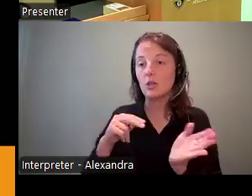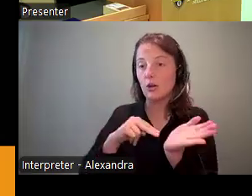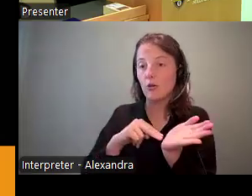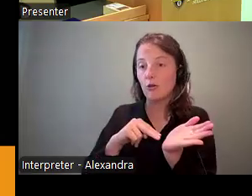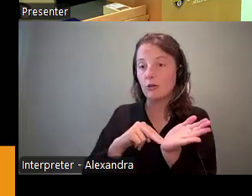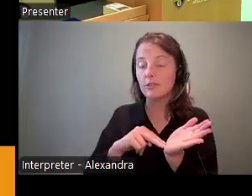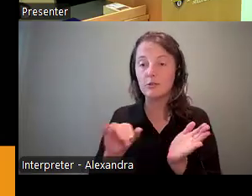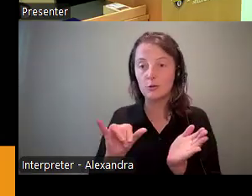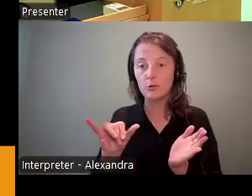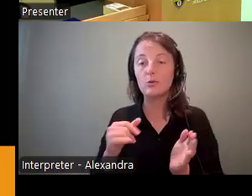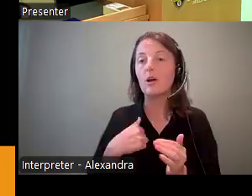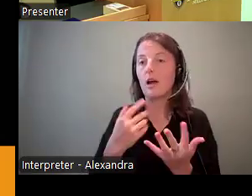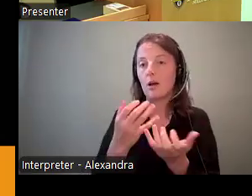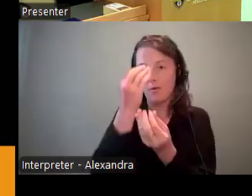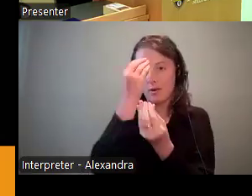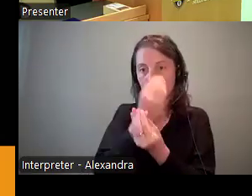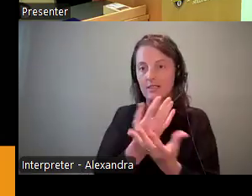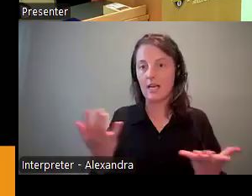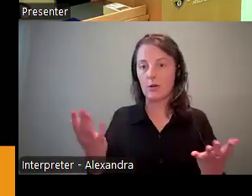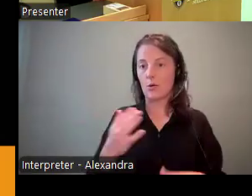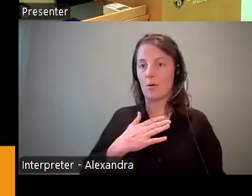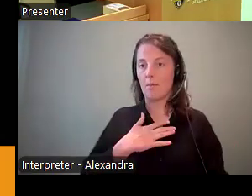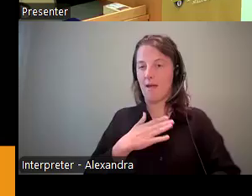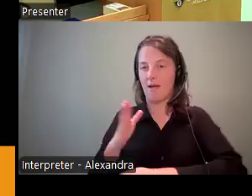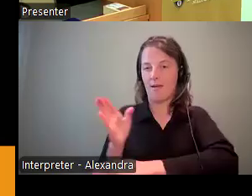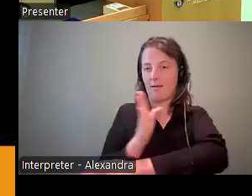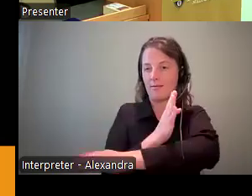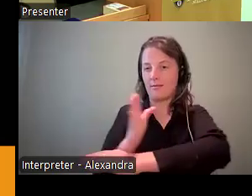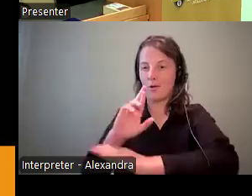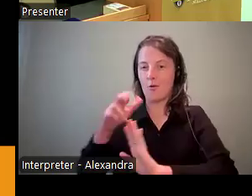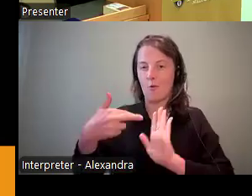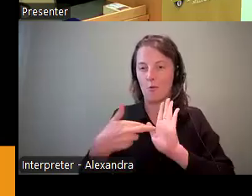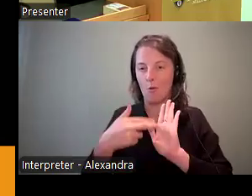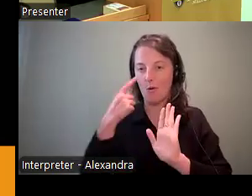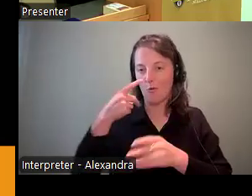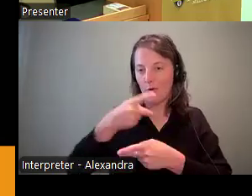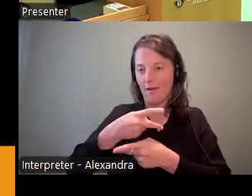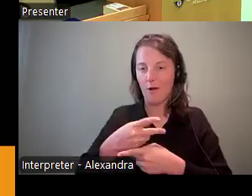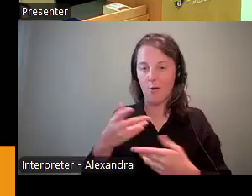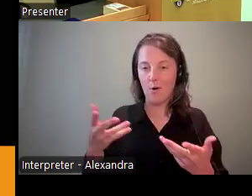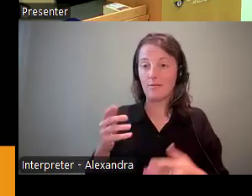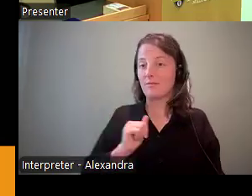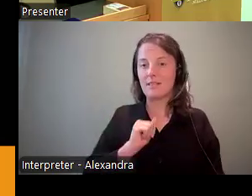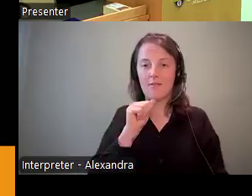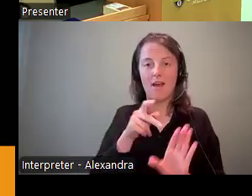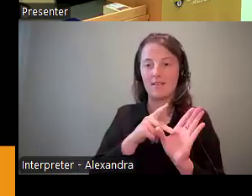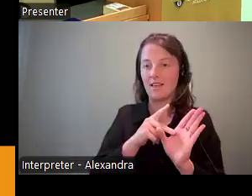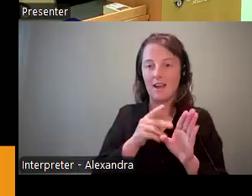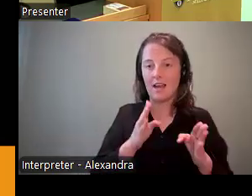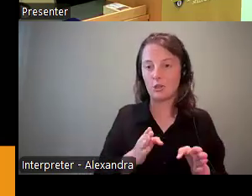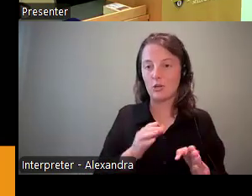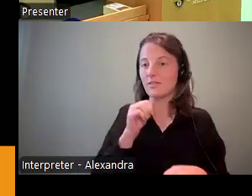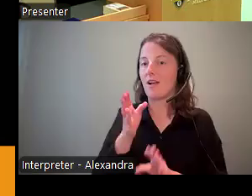tell you where I fit on the continuum of care. I am not a psychiatrist. I am not a psychologist.